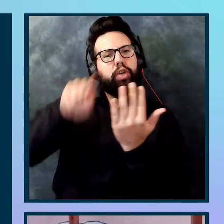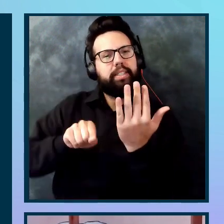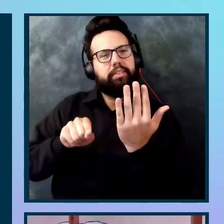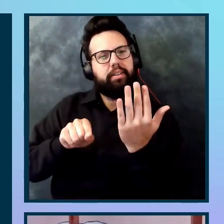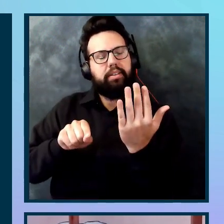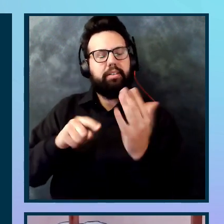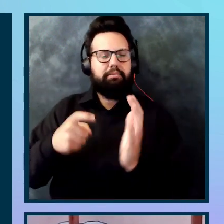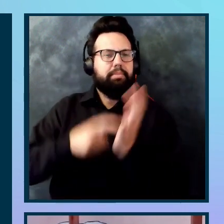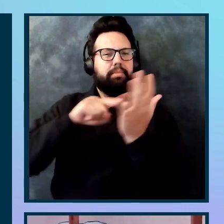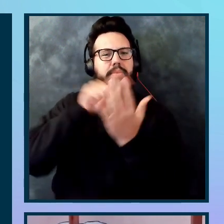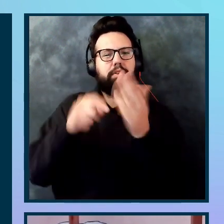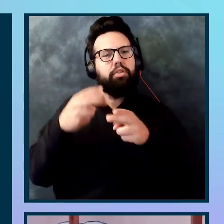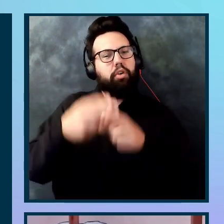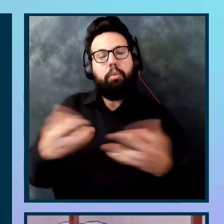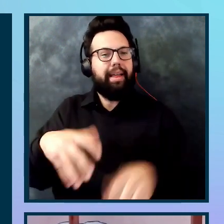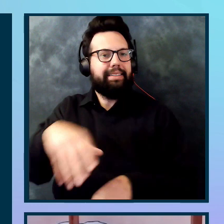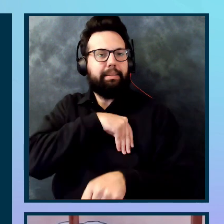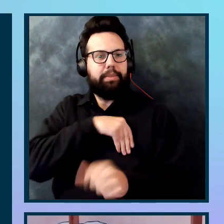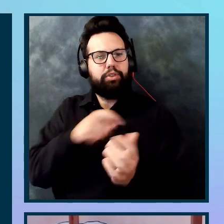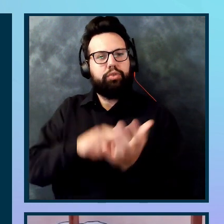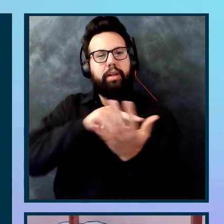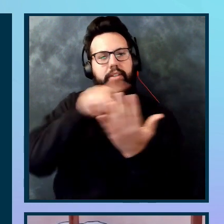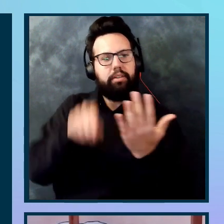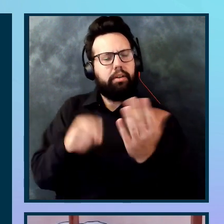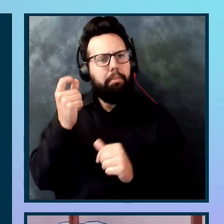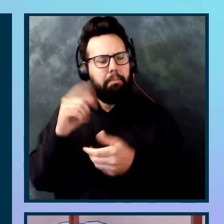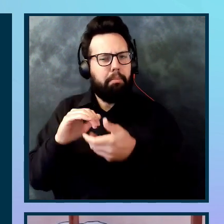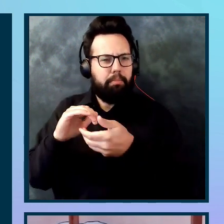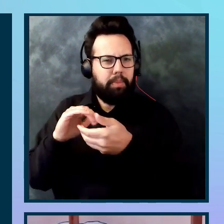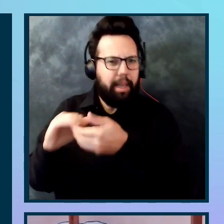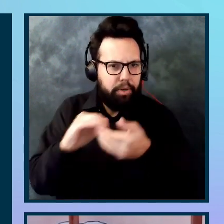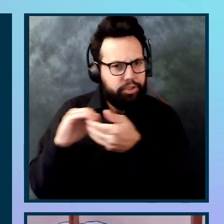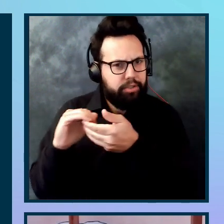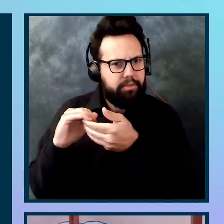is very much collaboration with cross-functional team members,